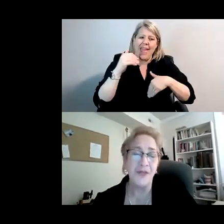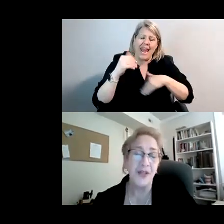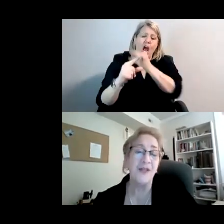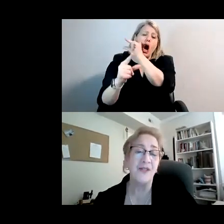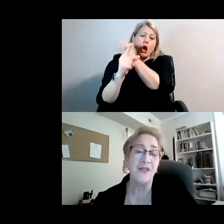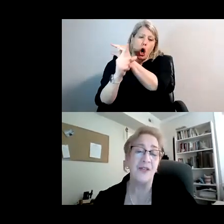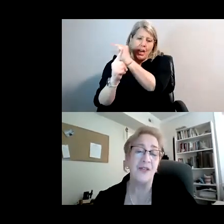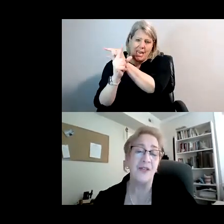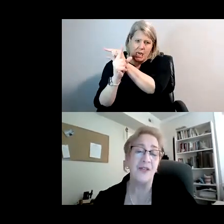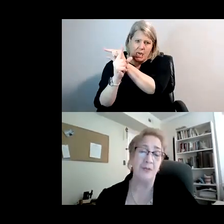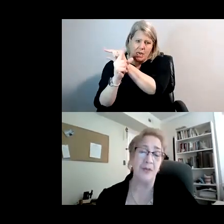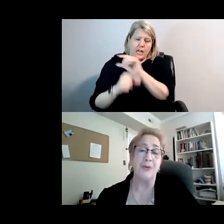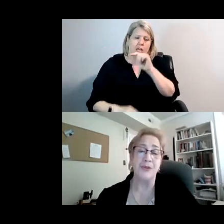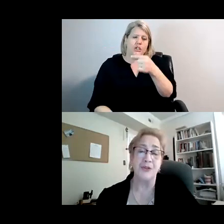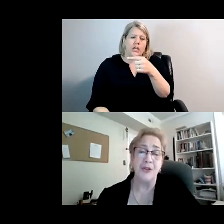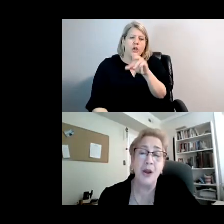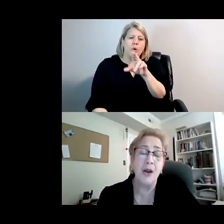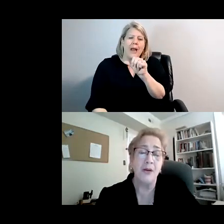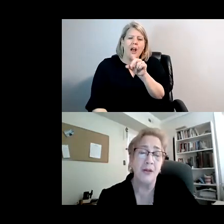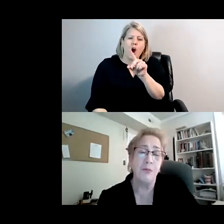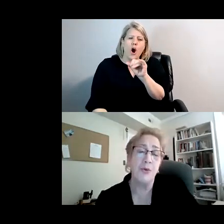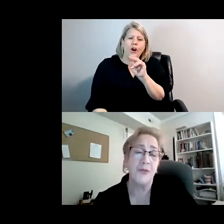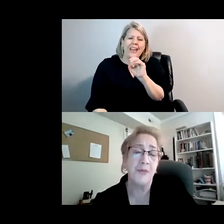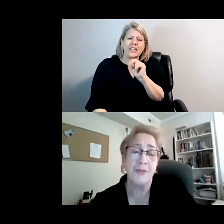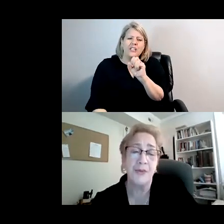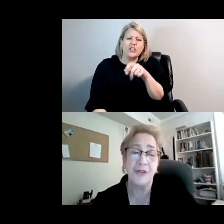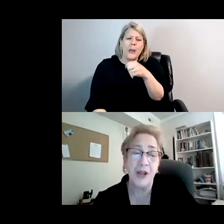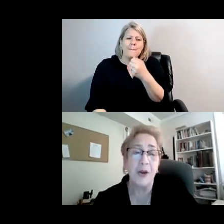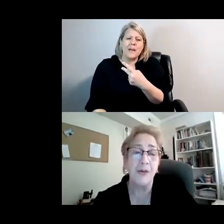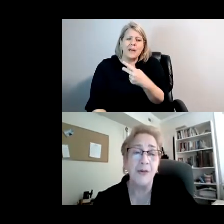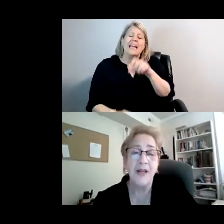the things that we think are important for people to know